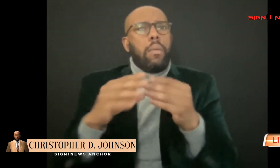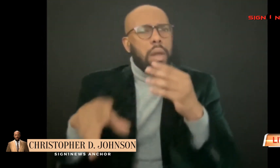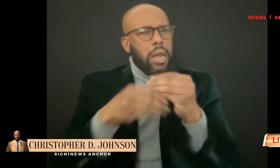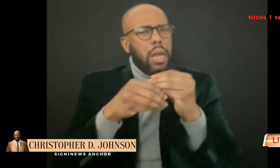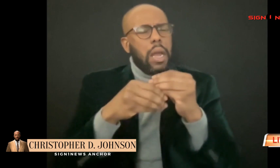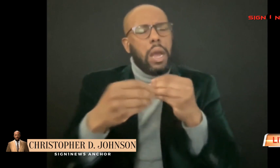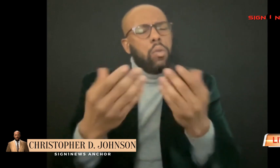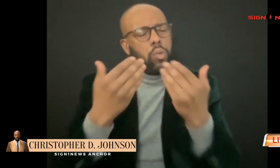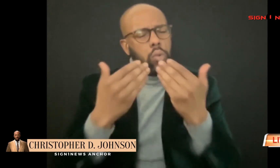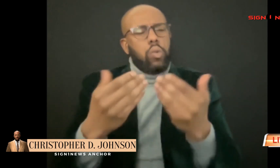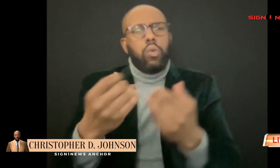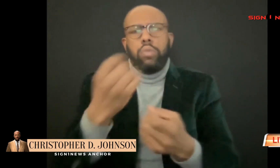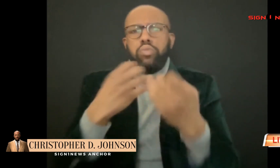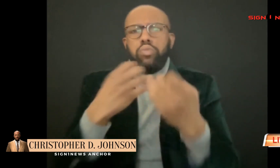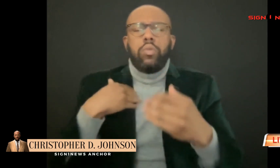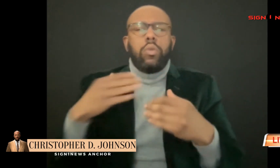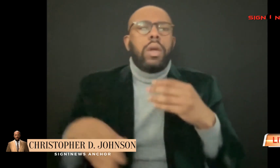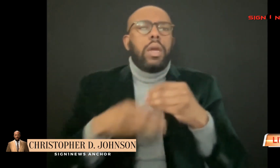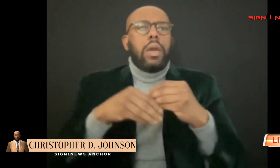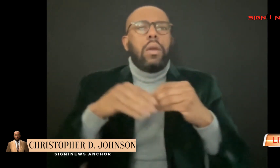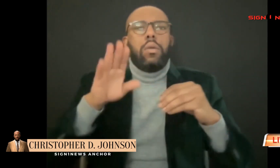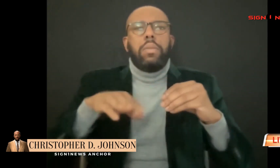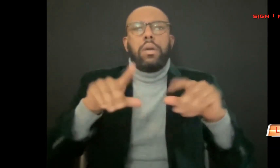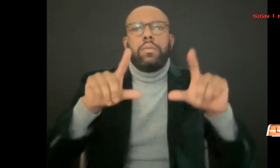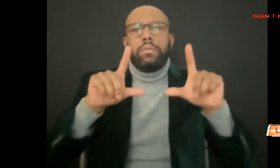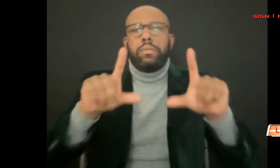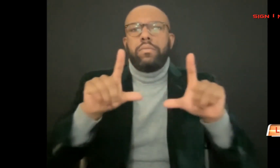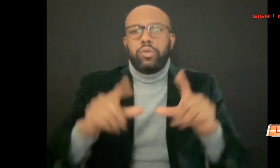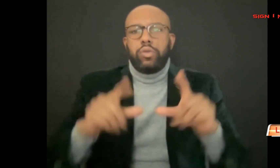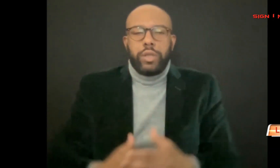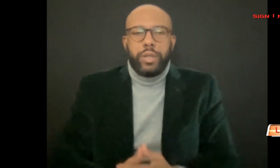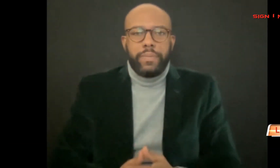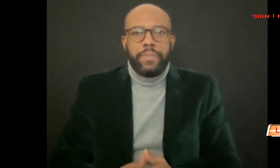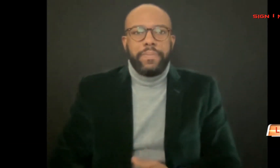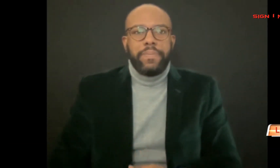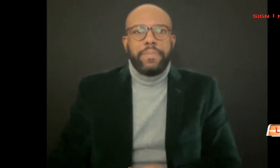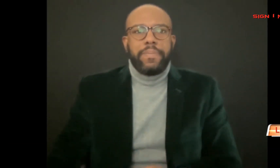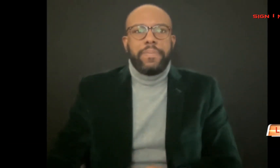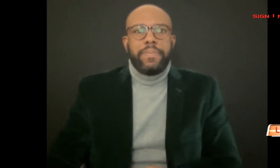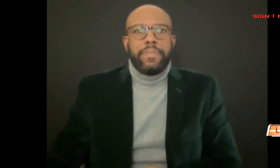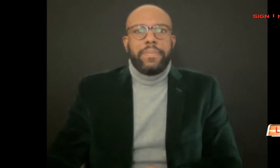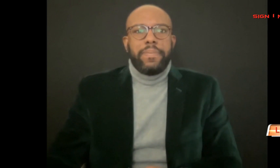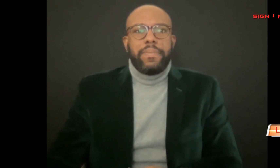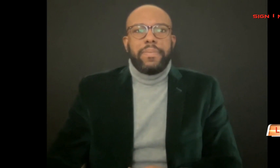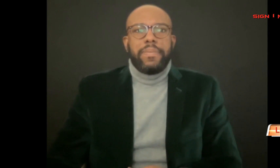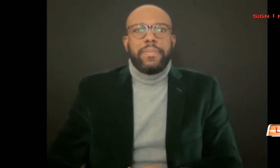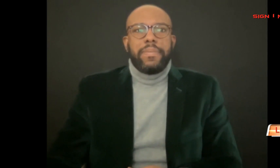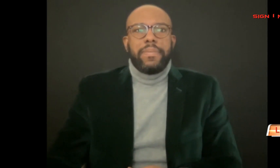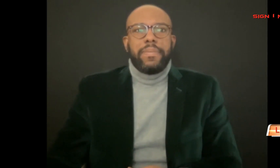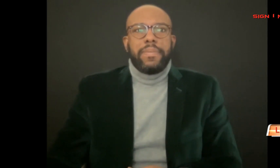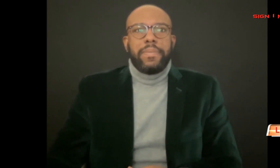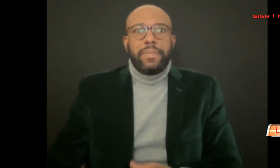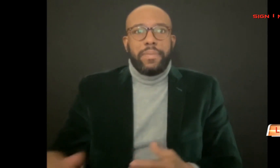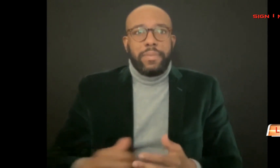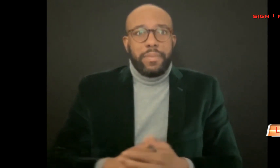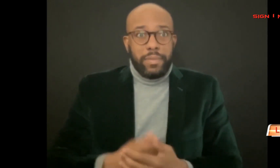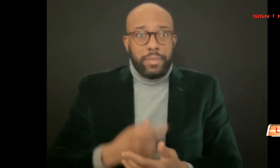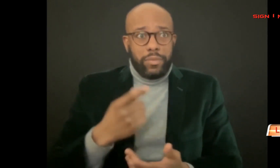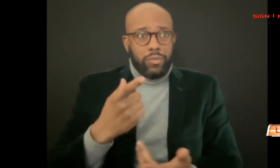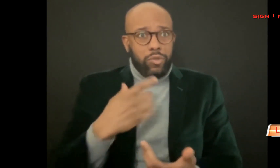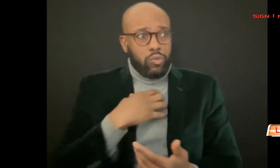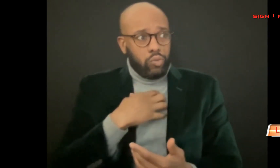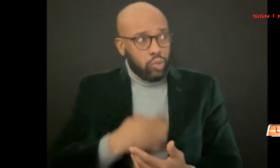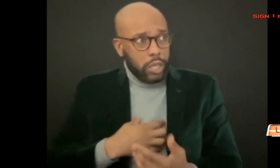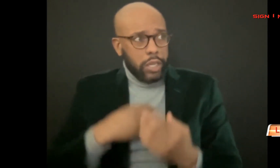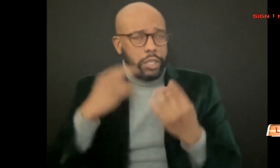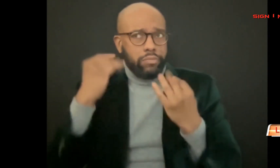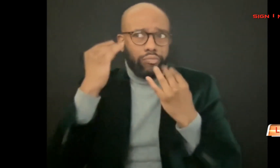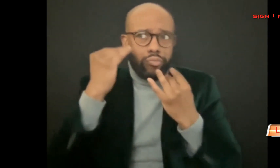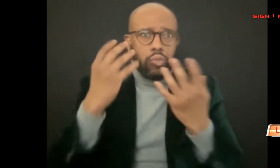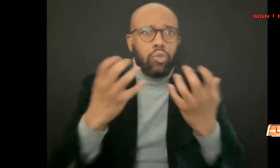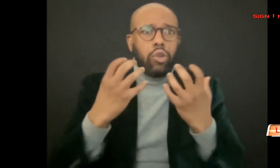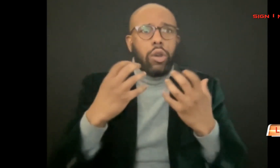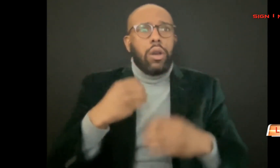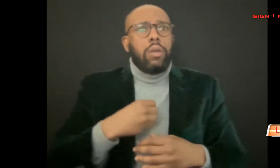comment about this update we may add it at the bottom of the screen are you wishing for